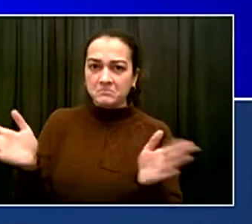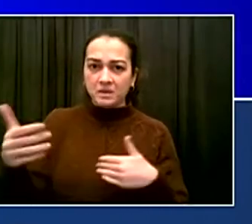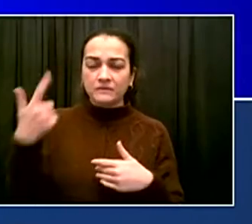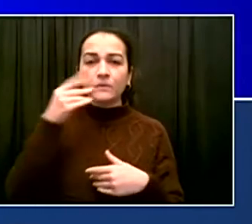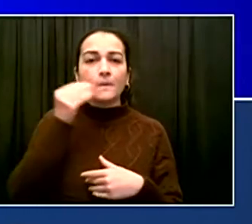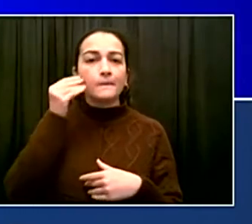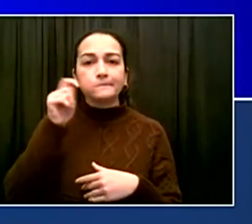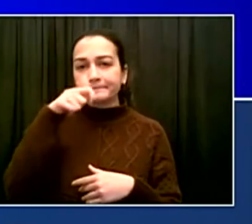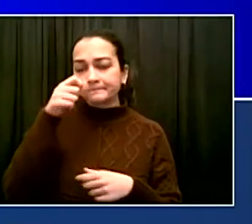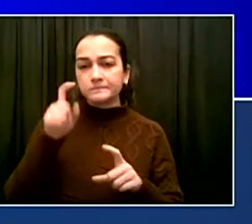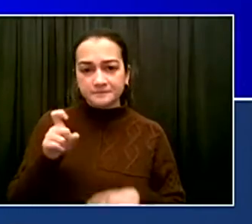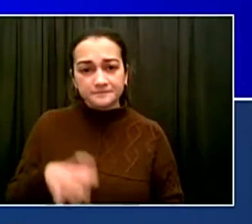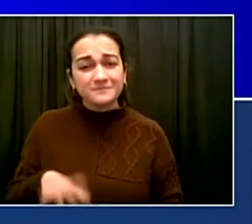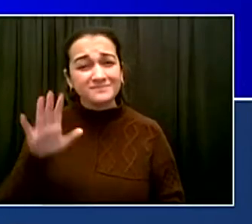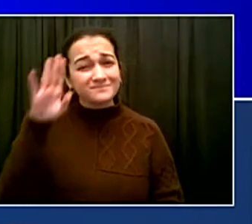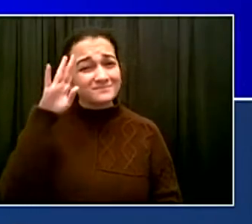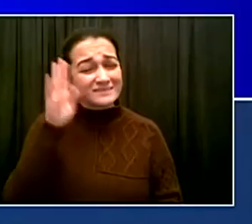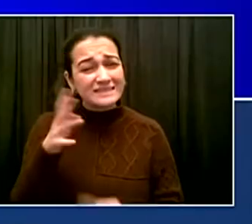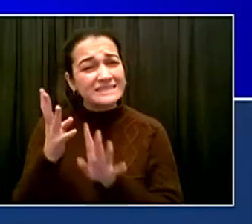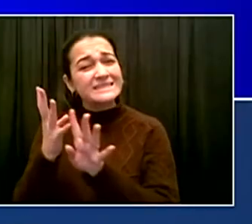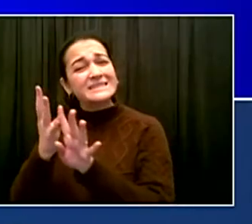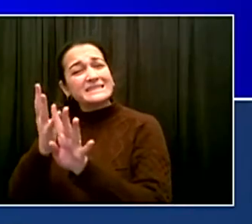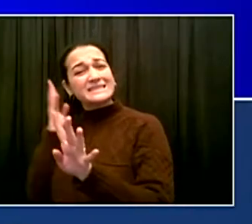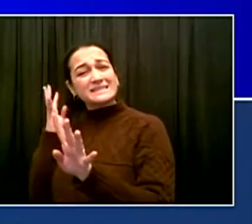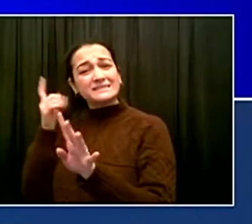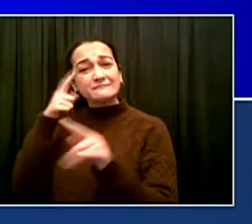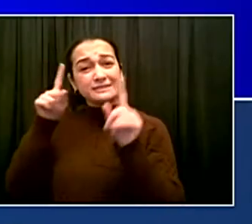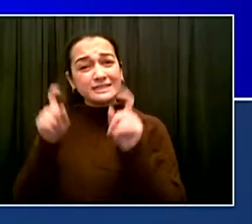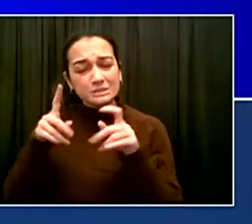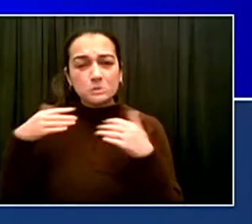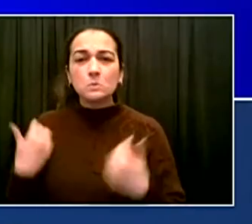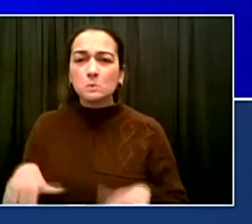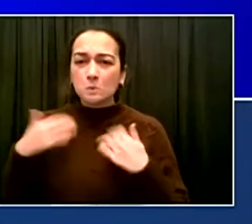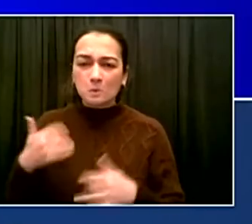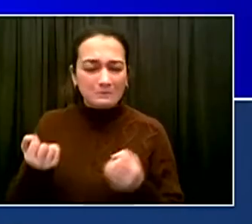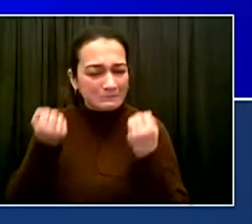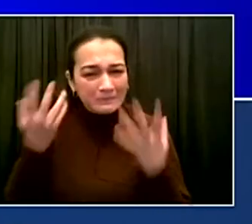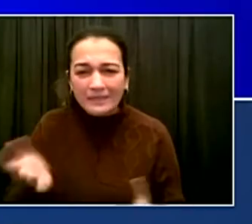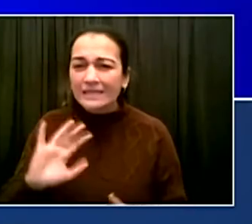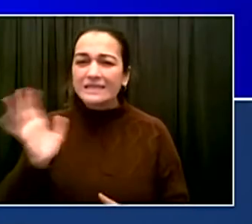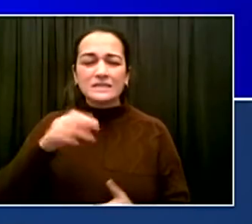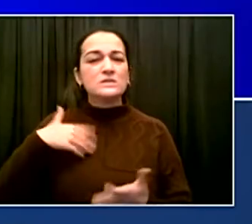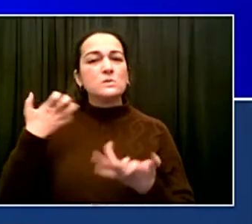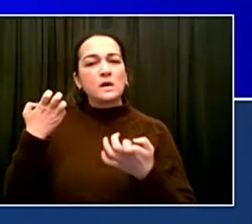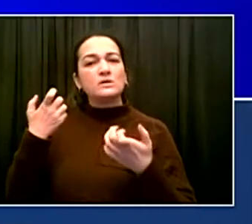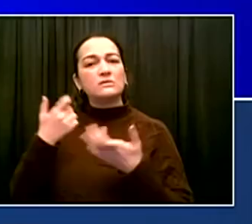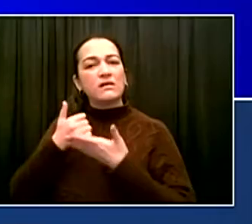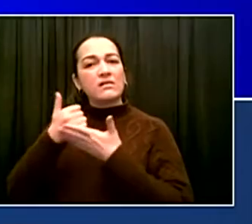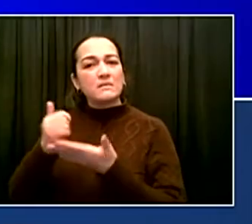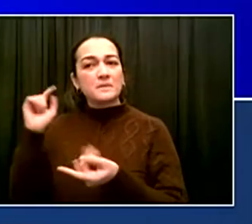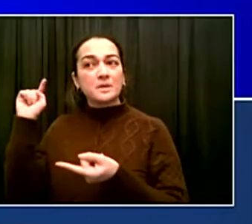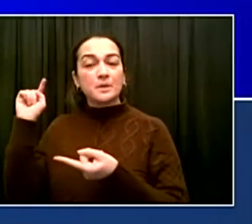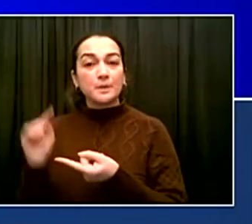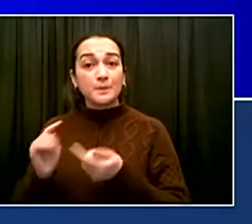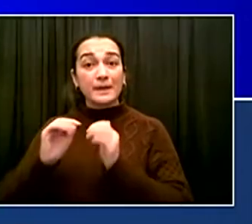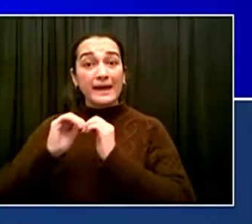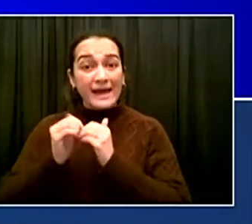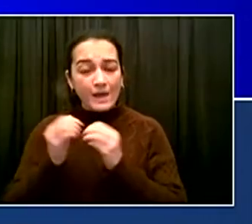AT TESTING SITES AND HELP MAKES TESTING MORE AVAILABLE TO FOLKS WHO WANT TO MAKE SURE THEY ARE OKAY OR, GOD FORBID, THEY HAVE